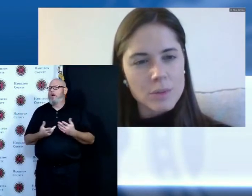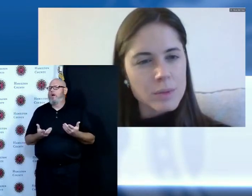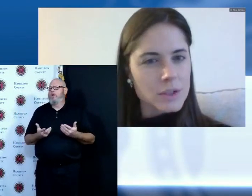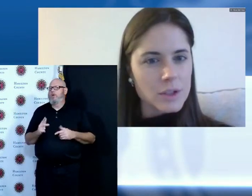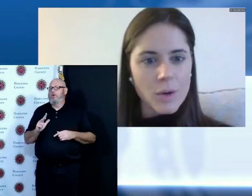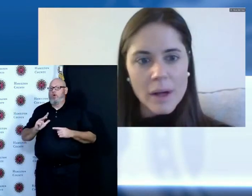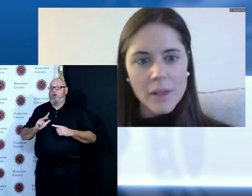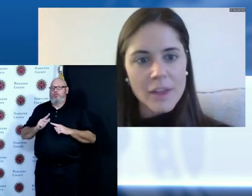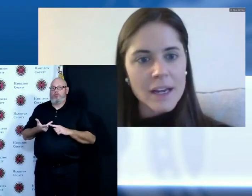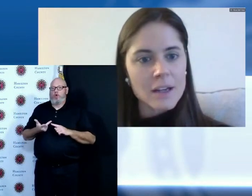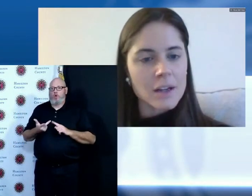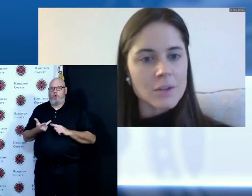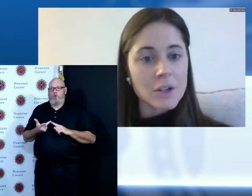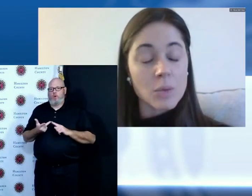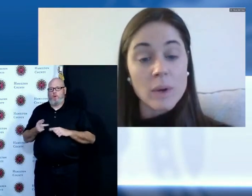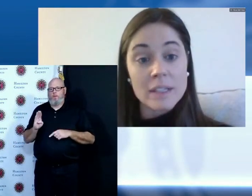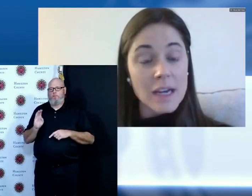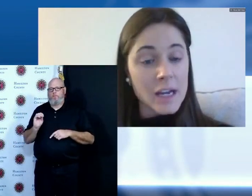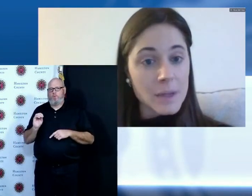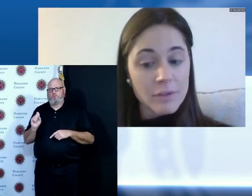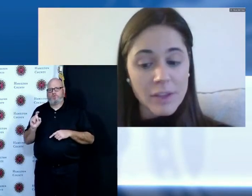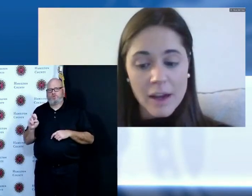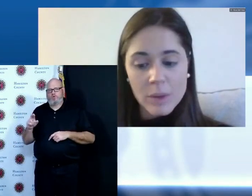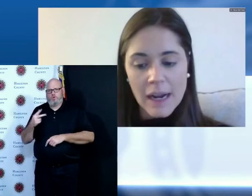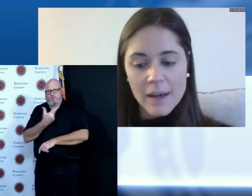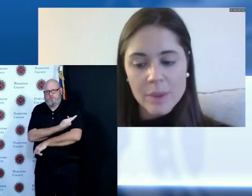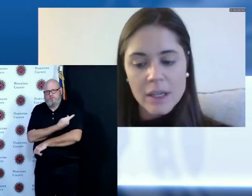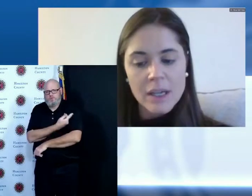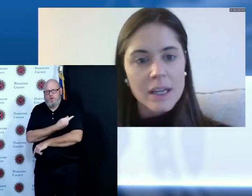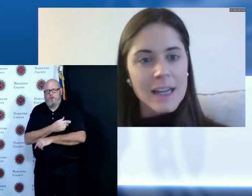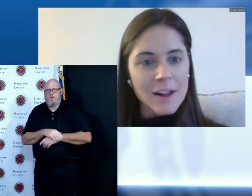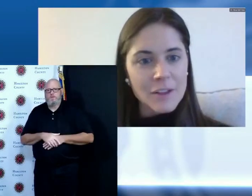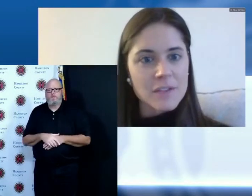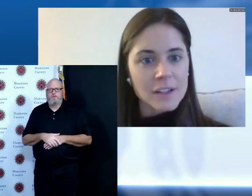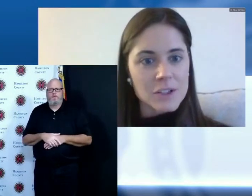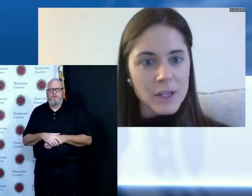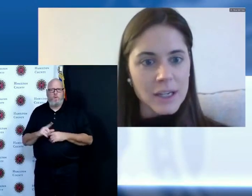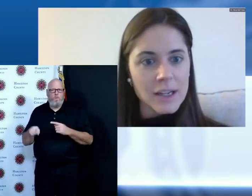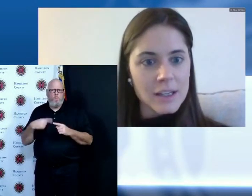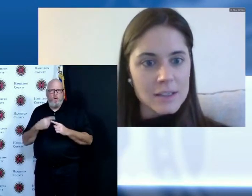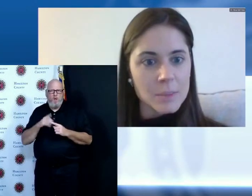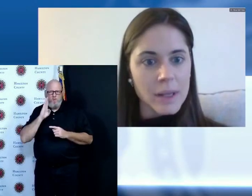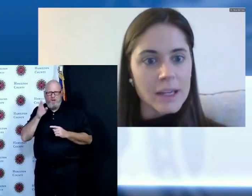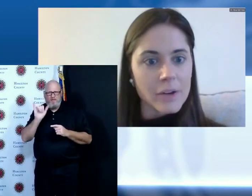in a moment's notice in the case that we have that kind of increase in doses but what you also have